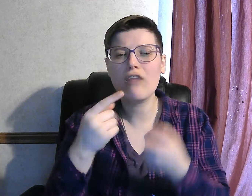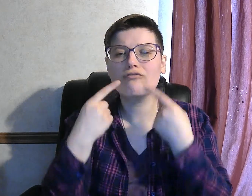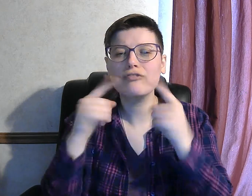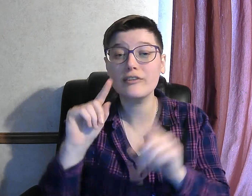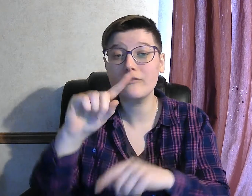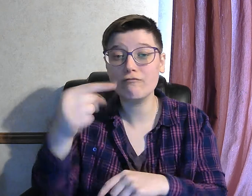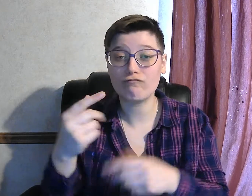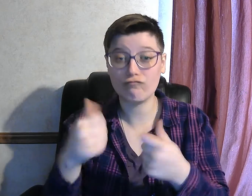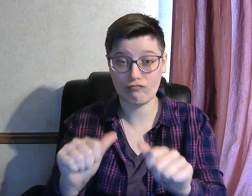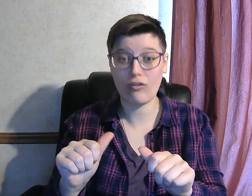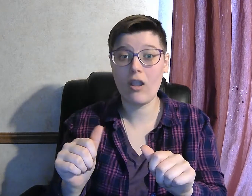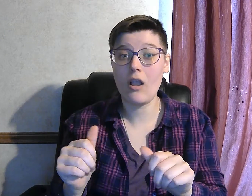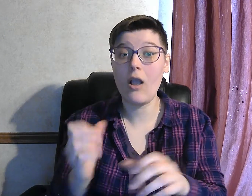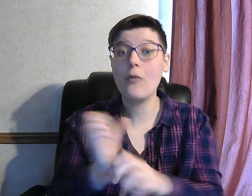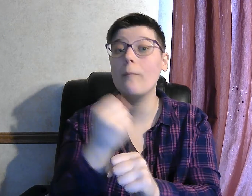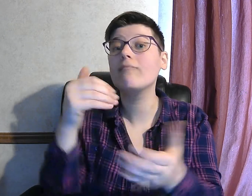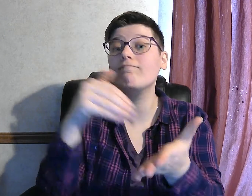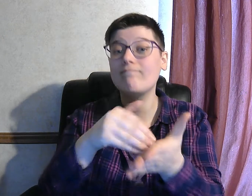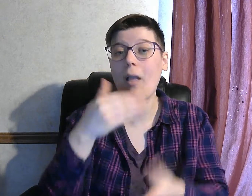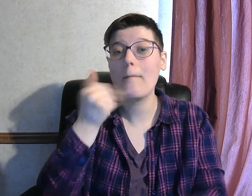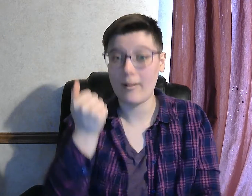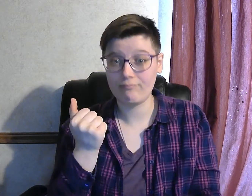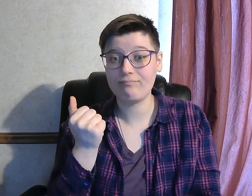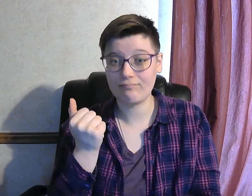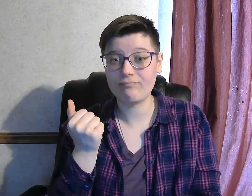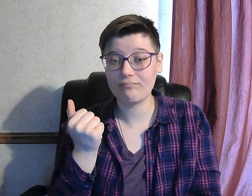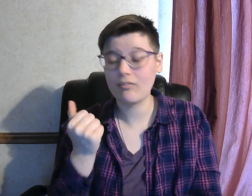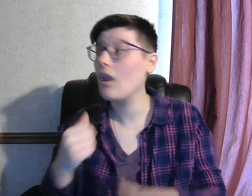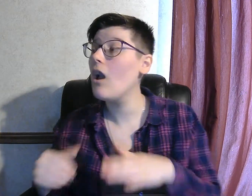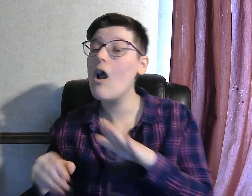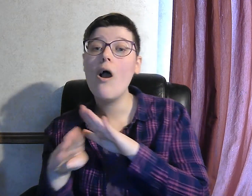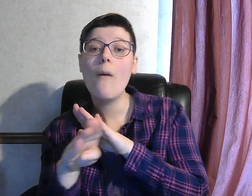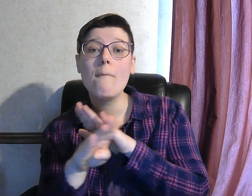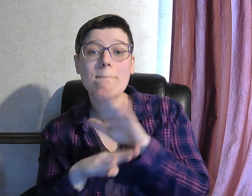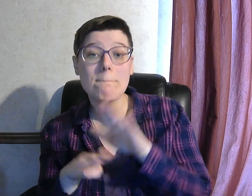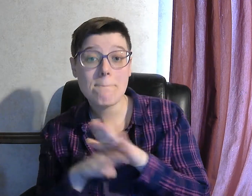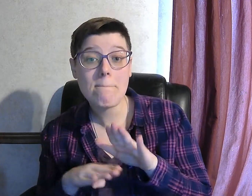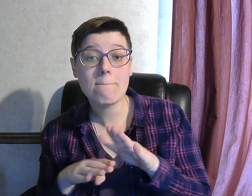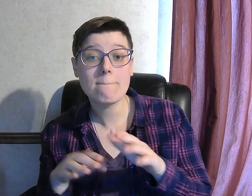"Things hardly ever work on the first try. We'll make another one, a better one."